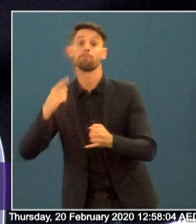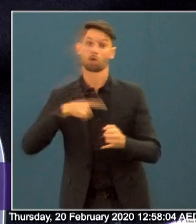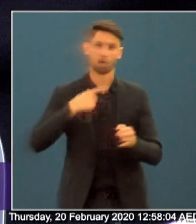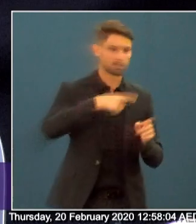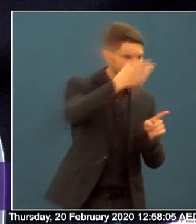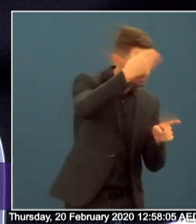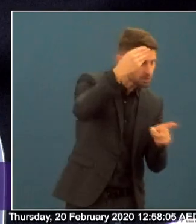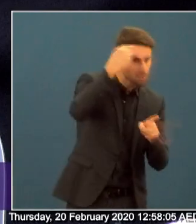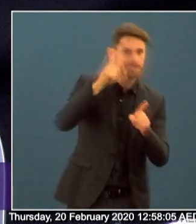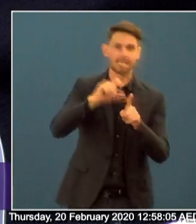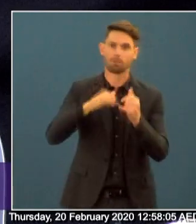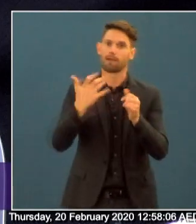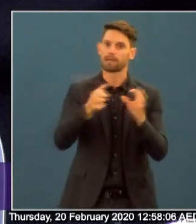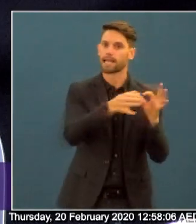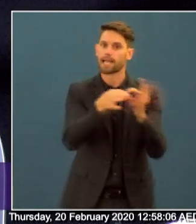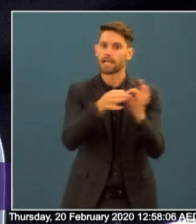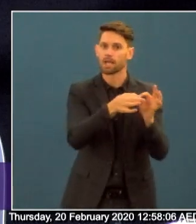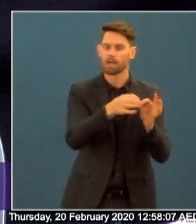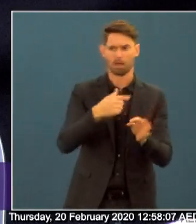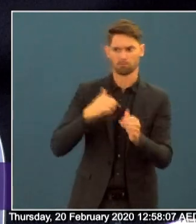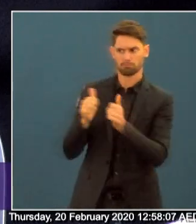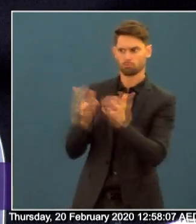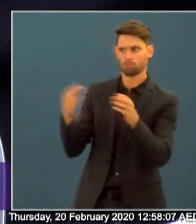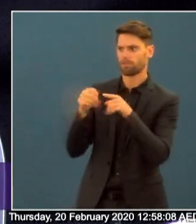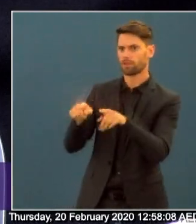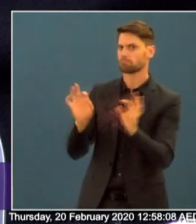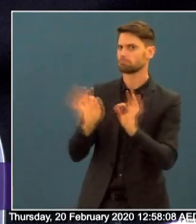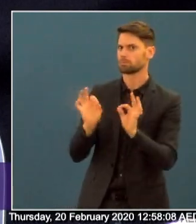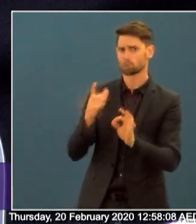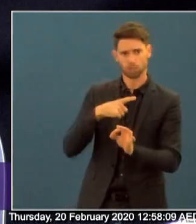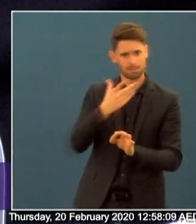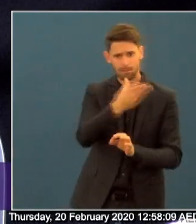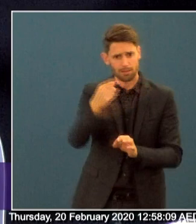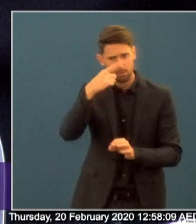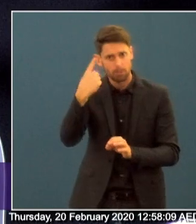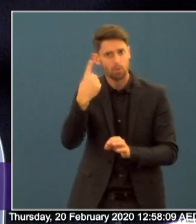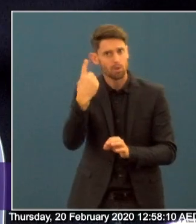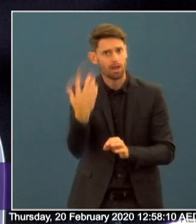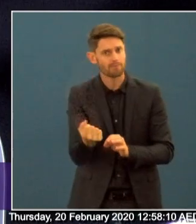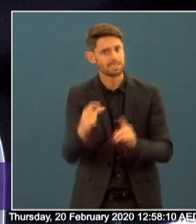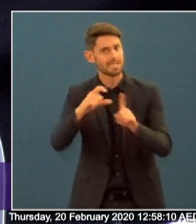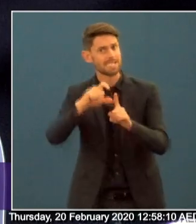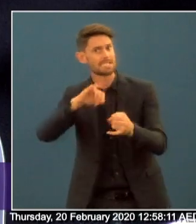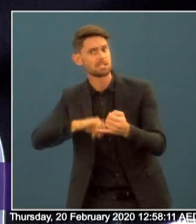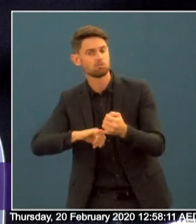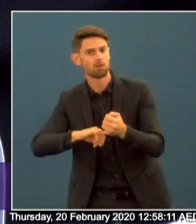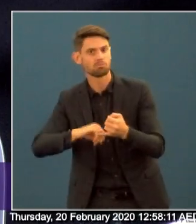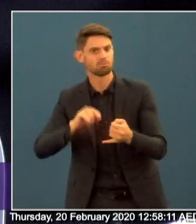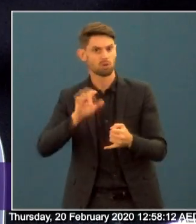There are many people in our community living and dying from different types of dementia.